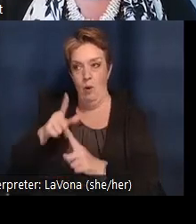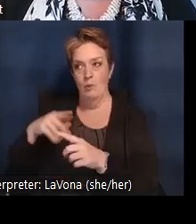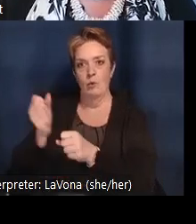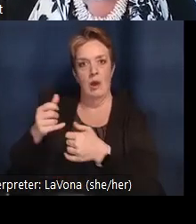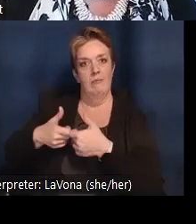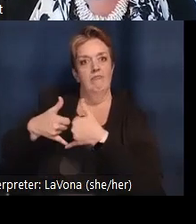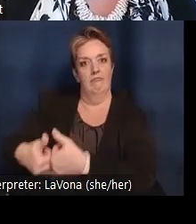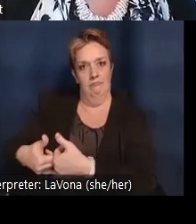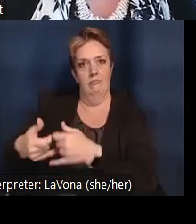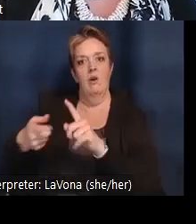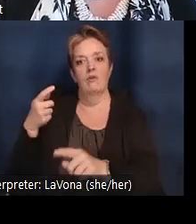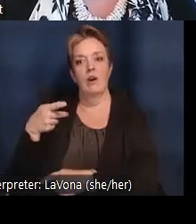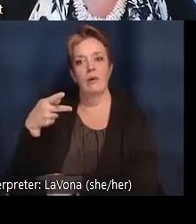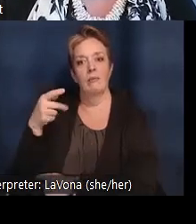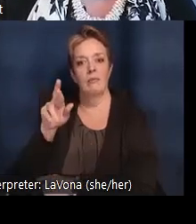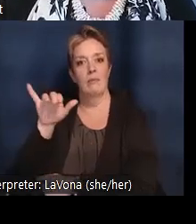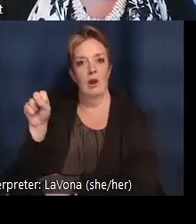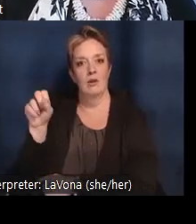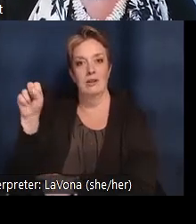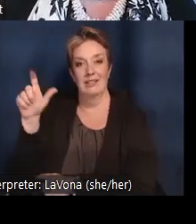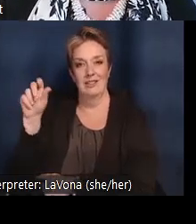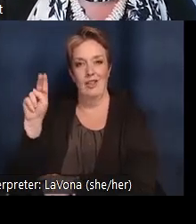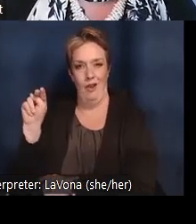Remember our patroness, Mary Dodge Luhan?